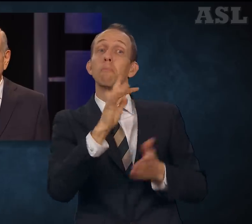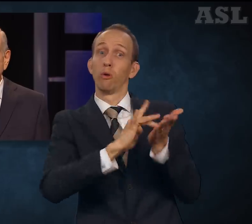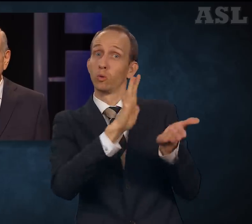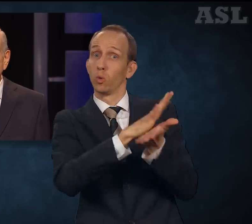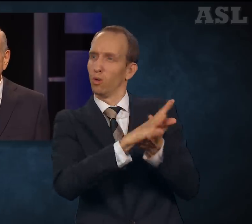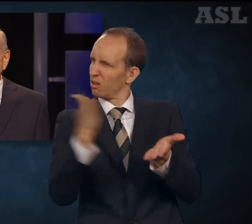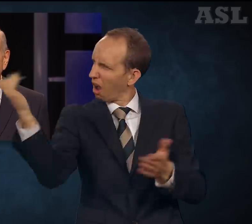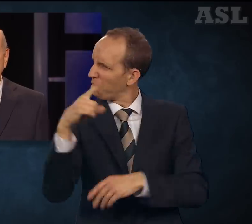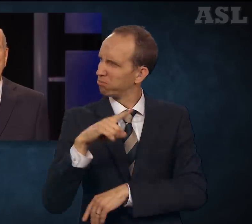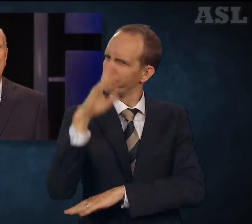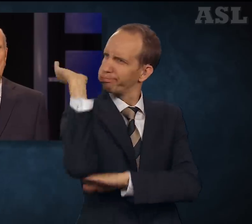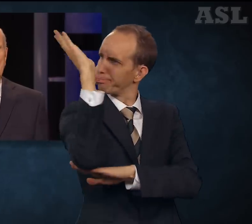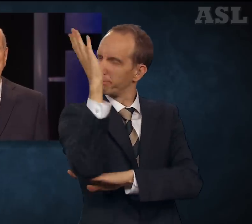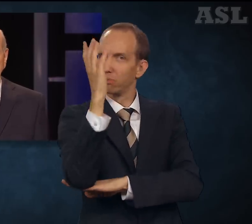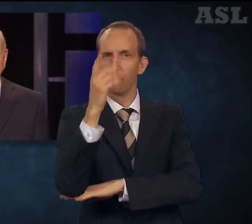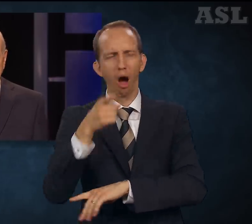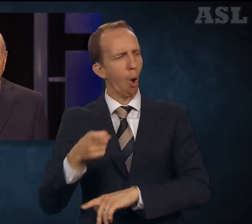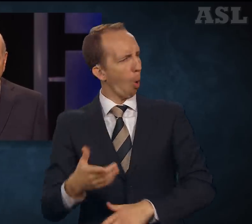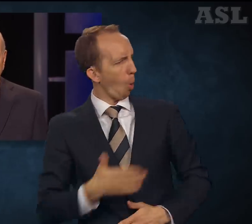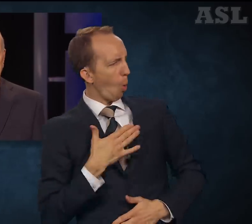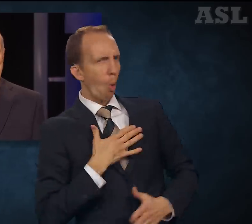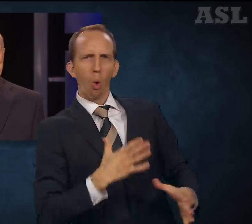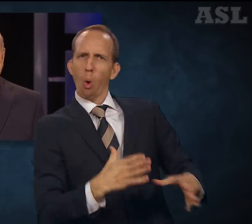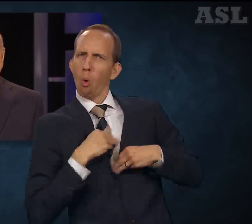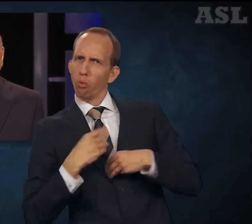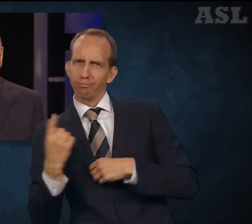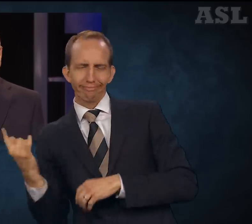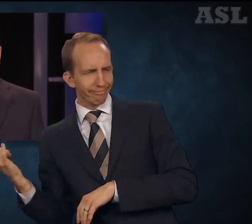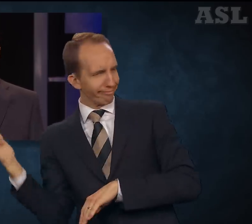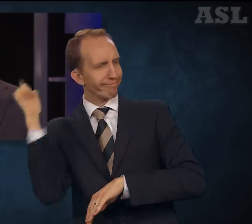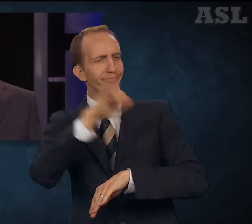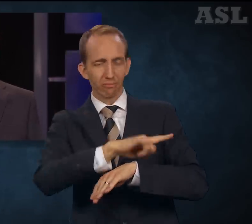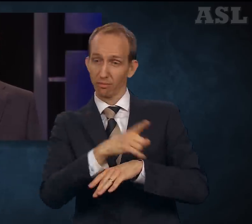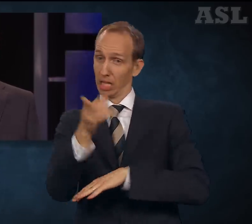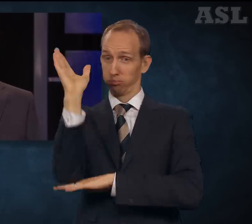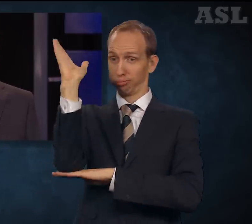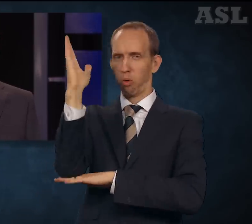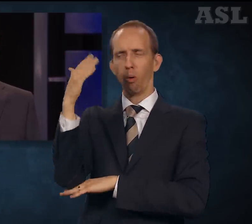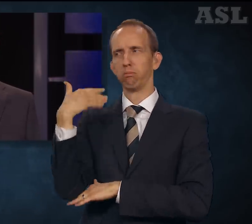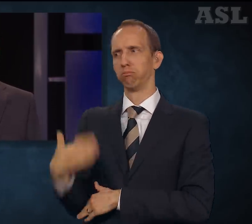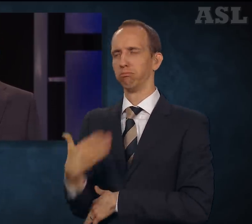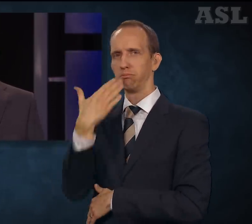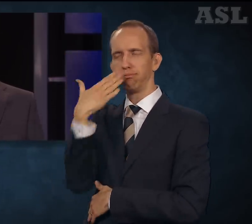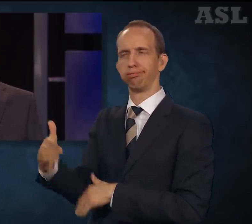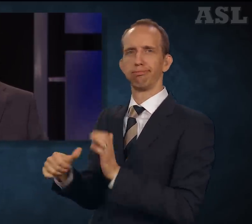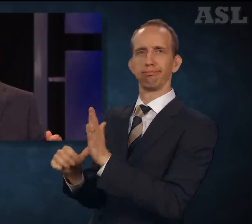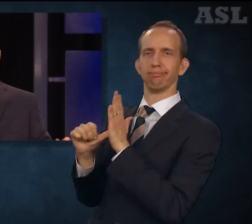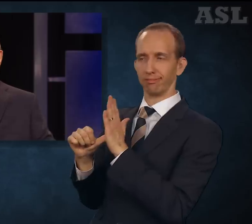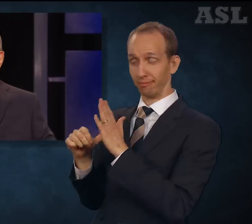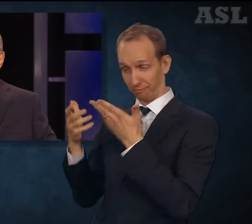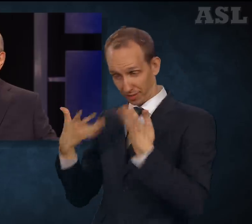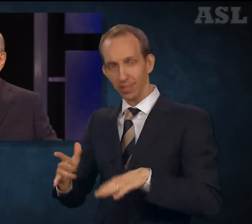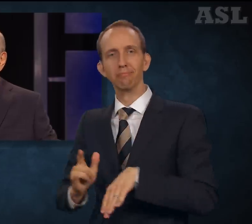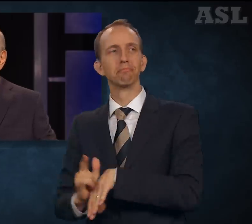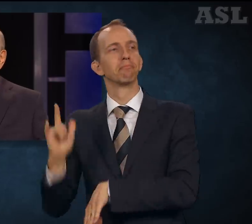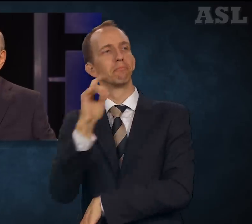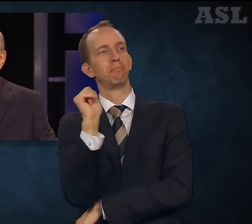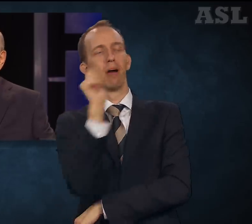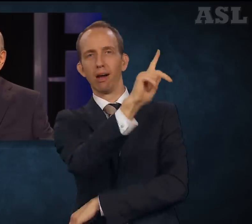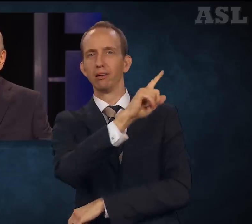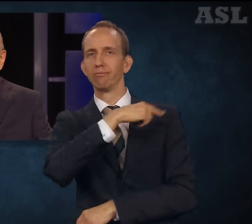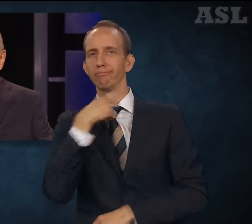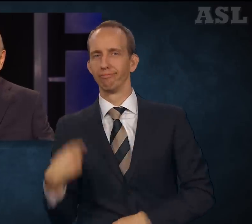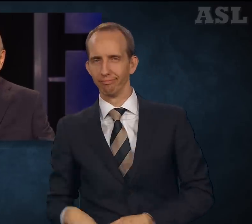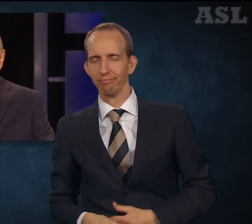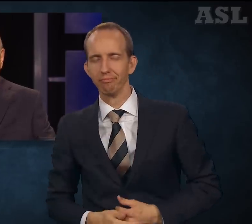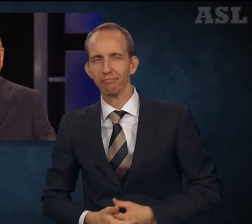UTAH MEDICAL SCHOOL.